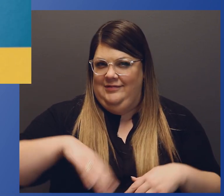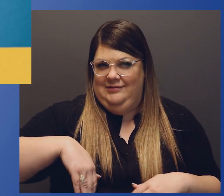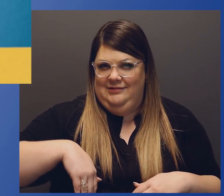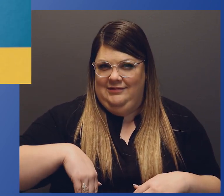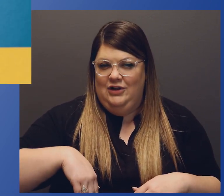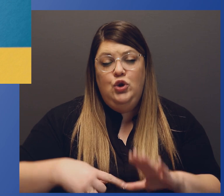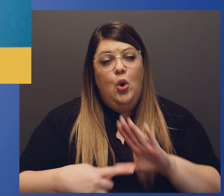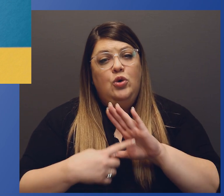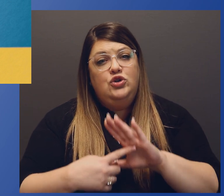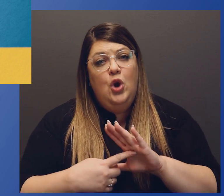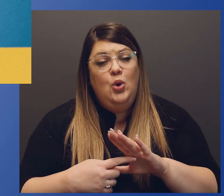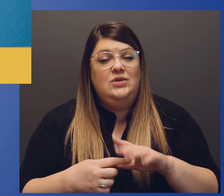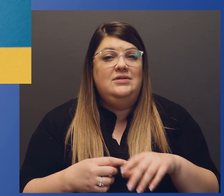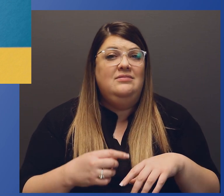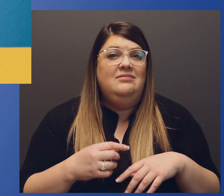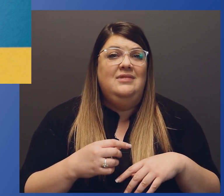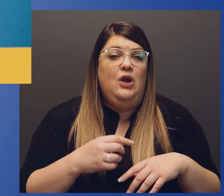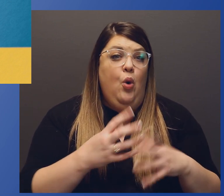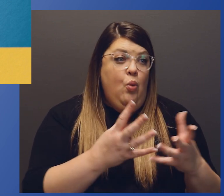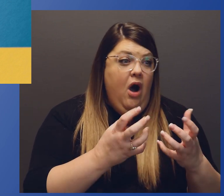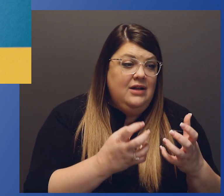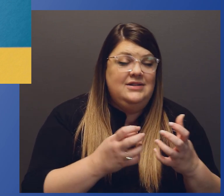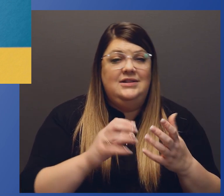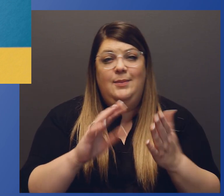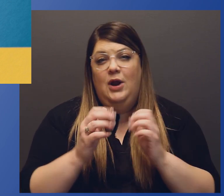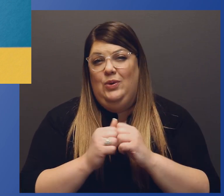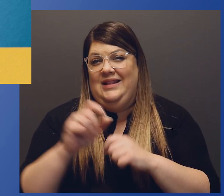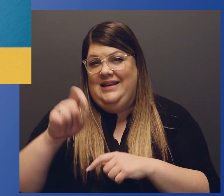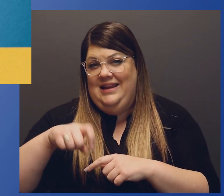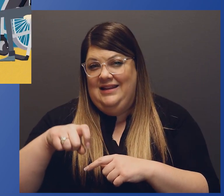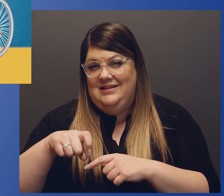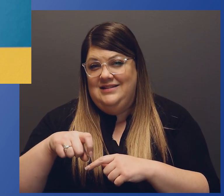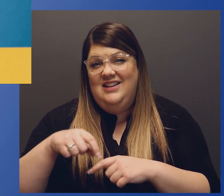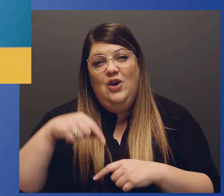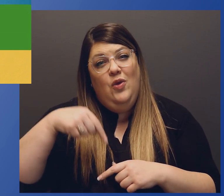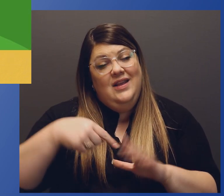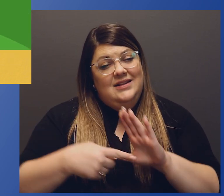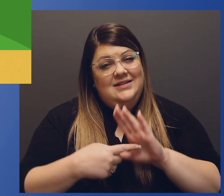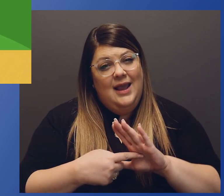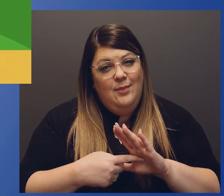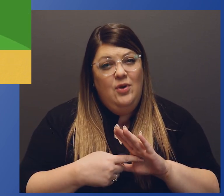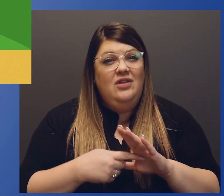either speech therapy or a group home, was available. It did not meet the specific wants of the family,